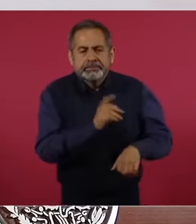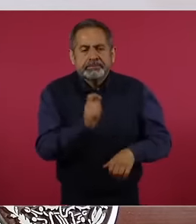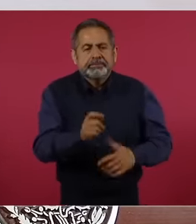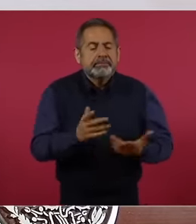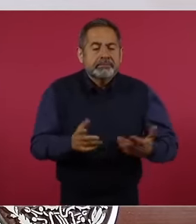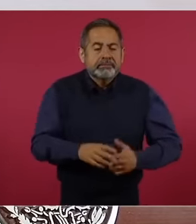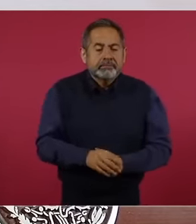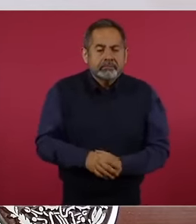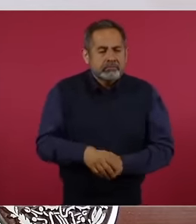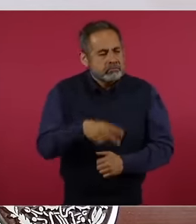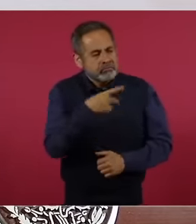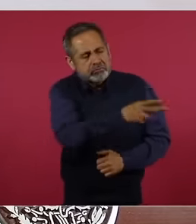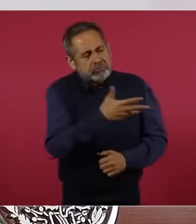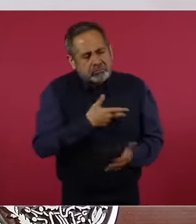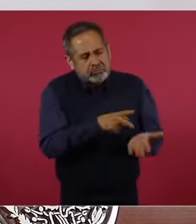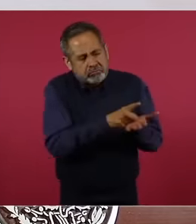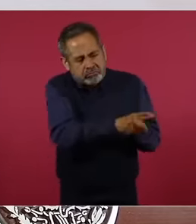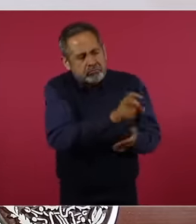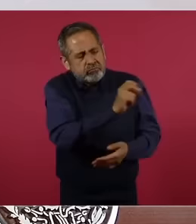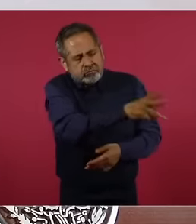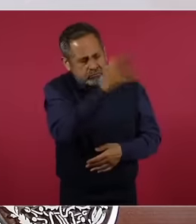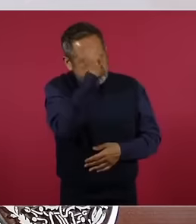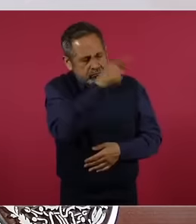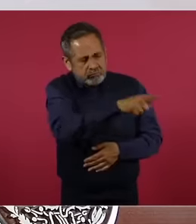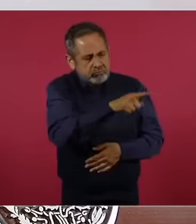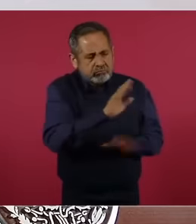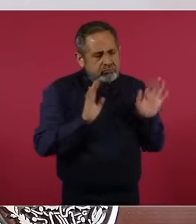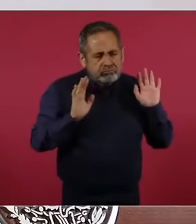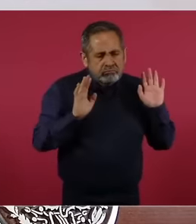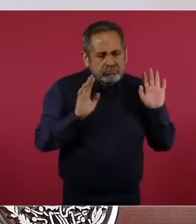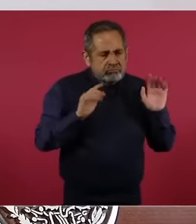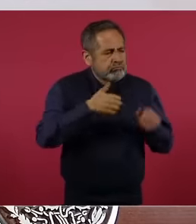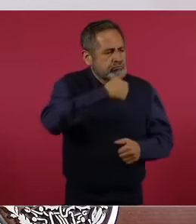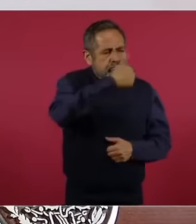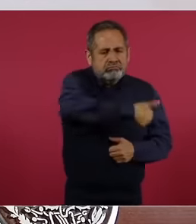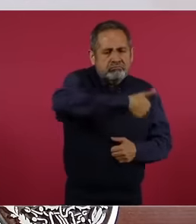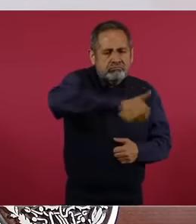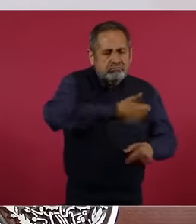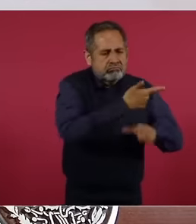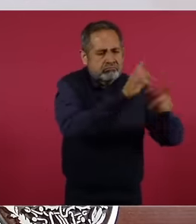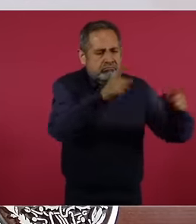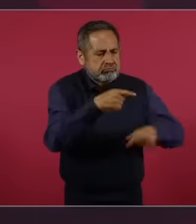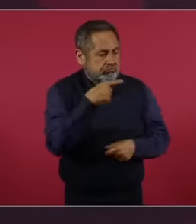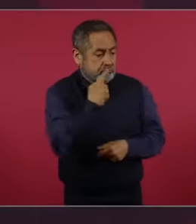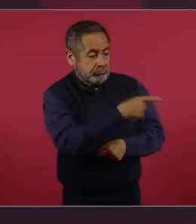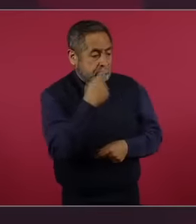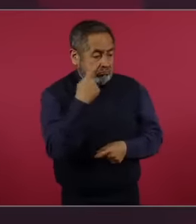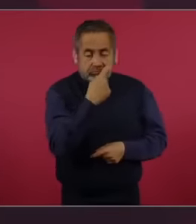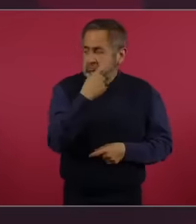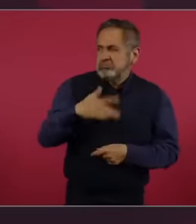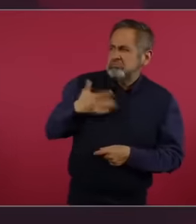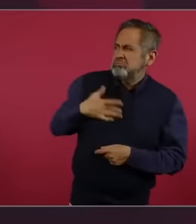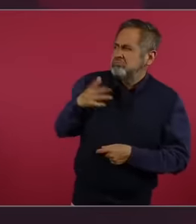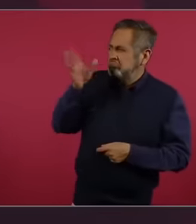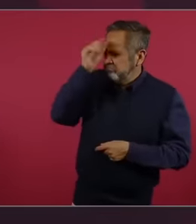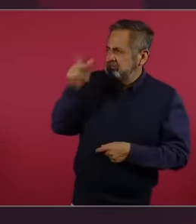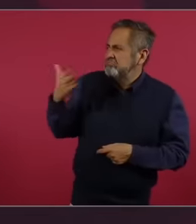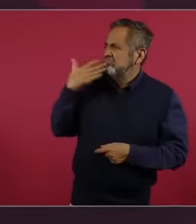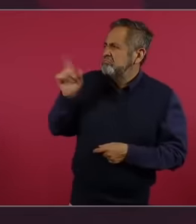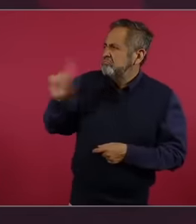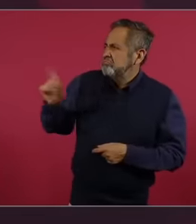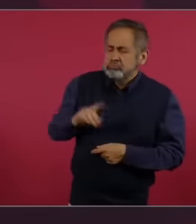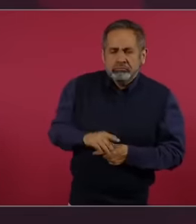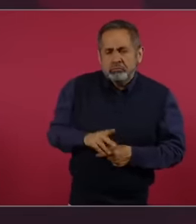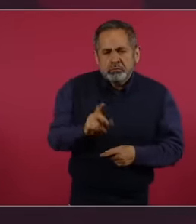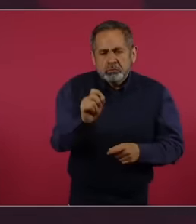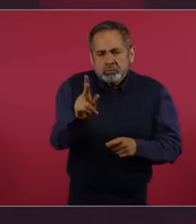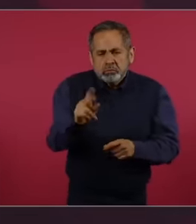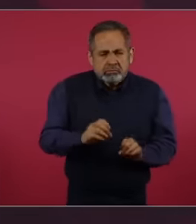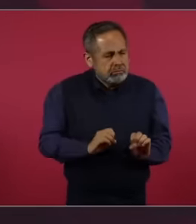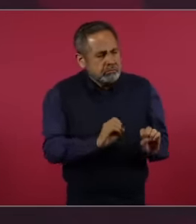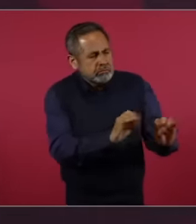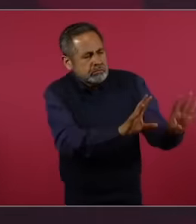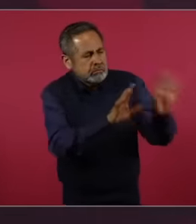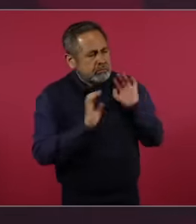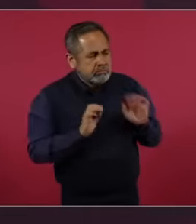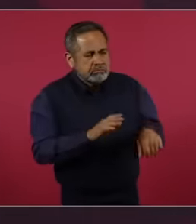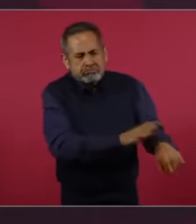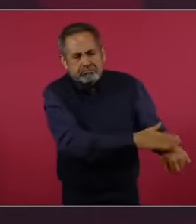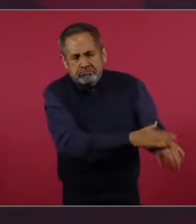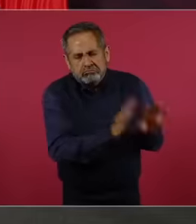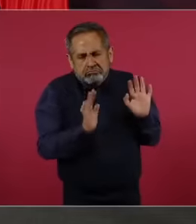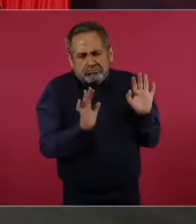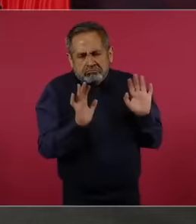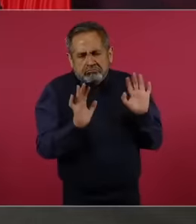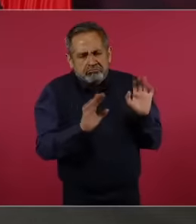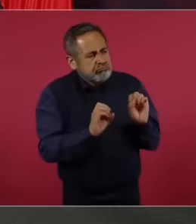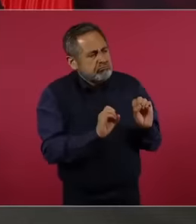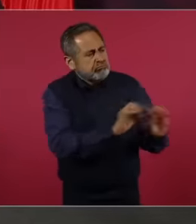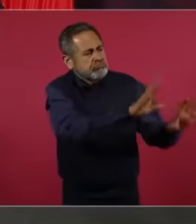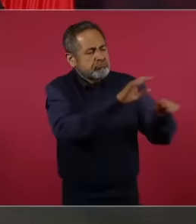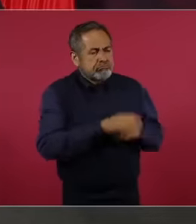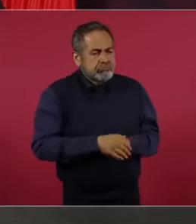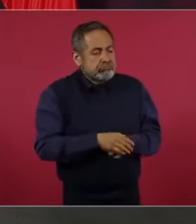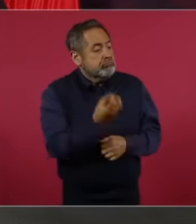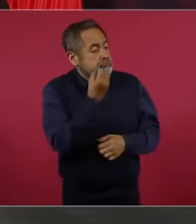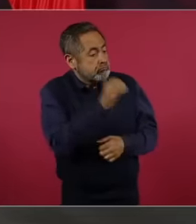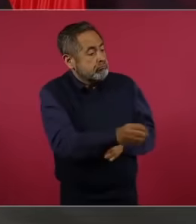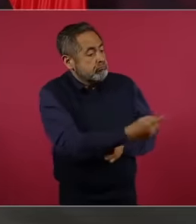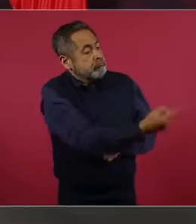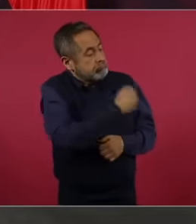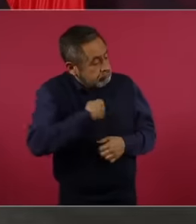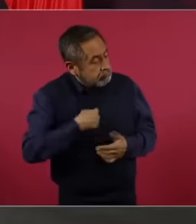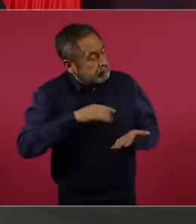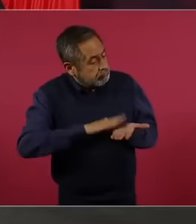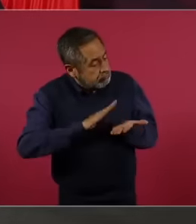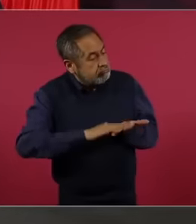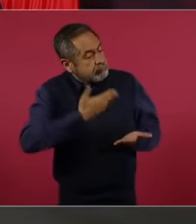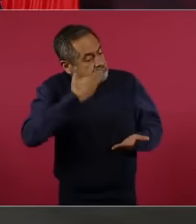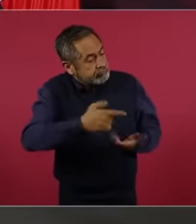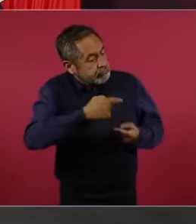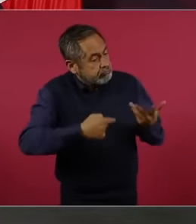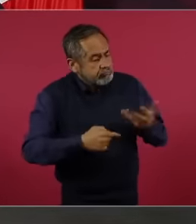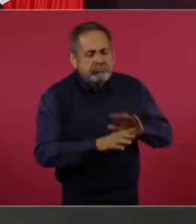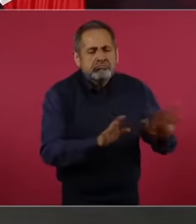their right we are free and we don't have to eh recognize anything to those who we consider adversaries